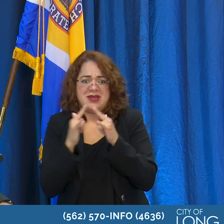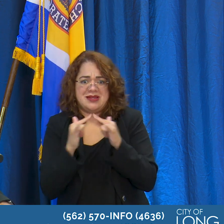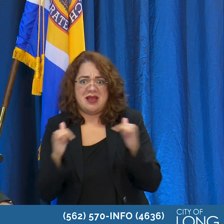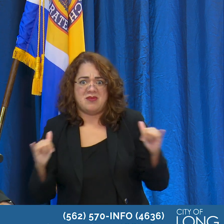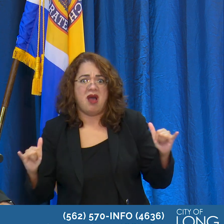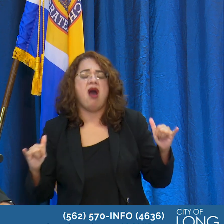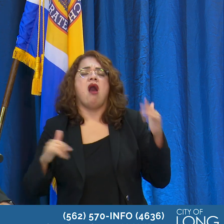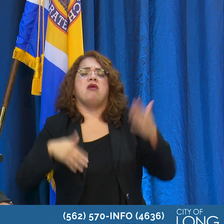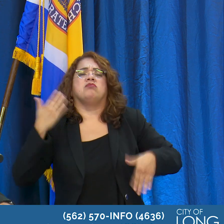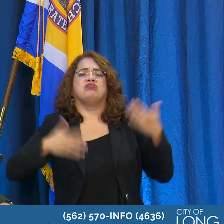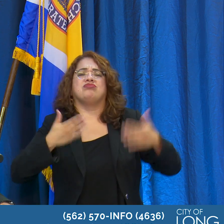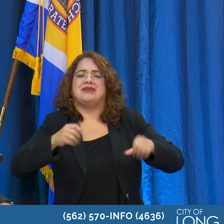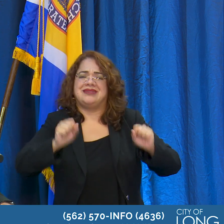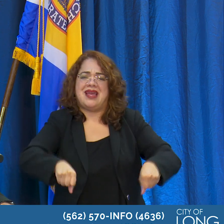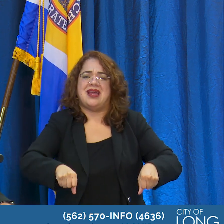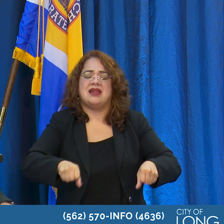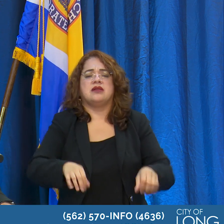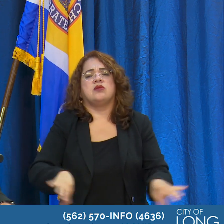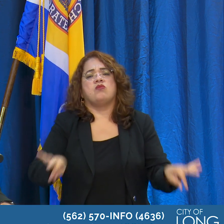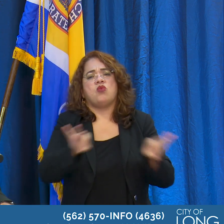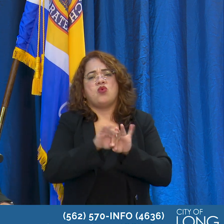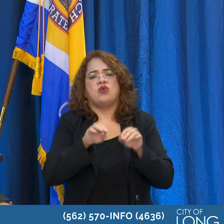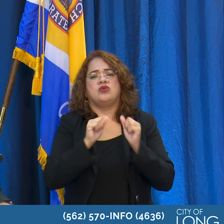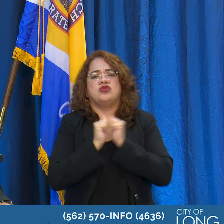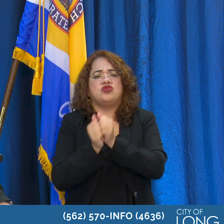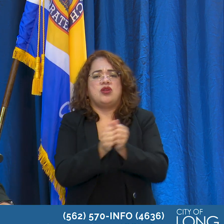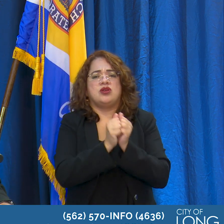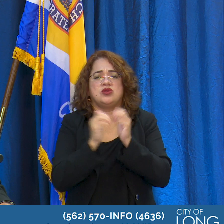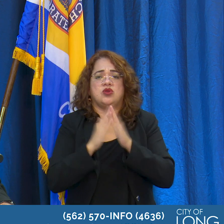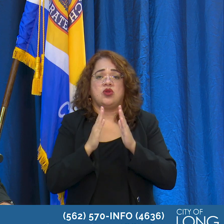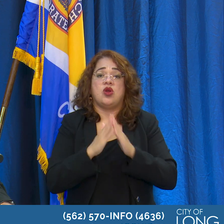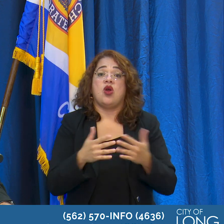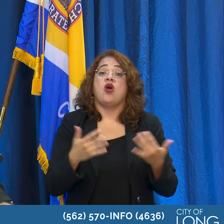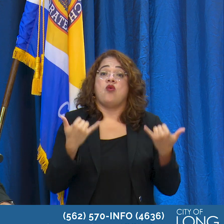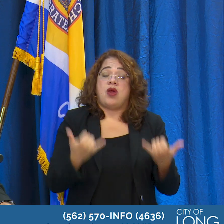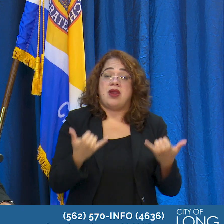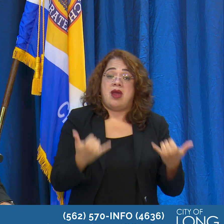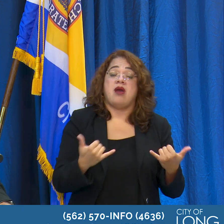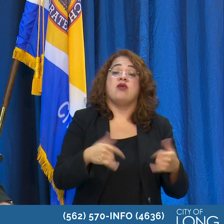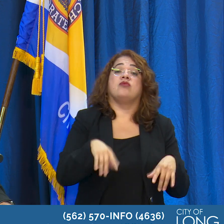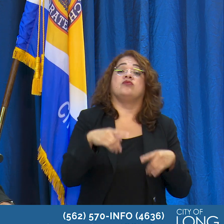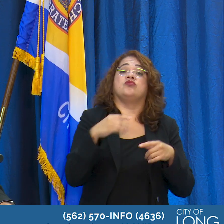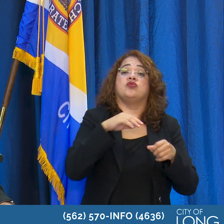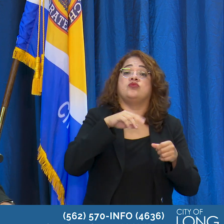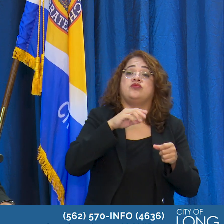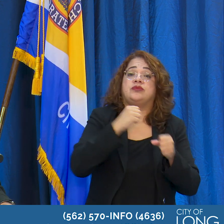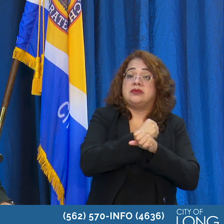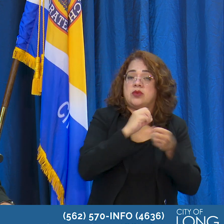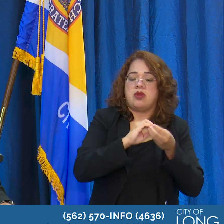our COVID-19 data. So, as of today, we had over 8,700 residents who have tested positive for COVID